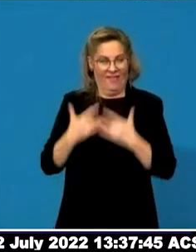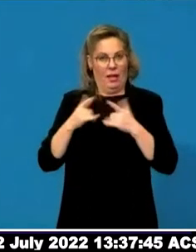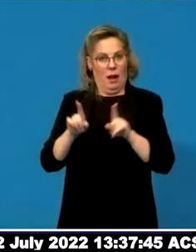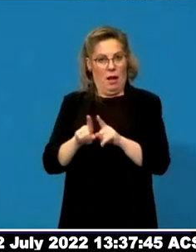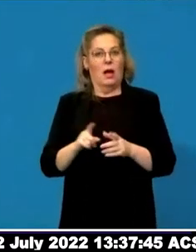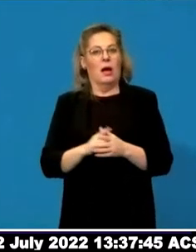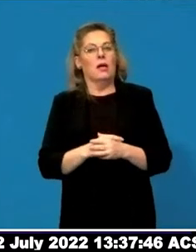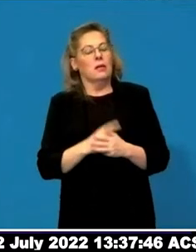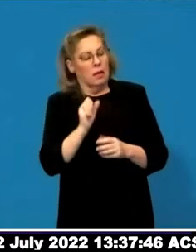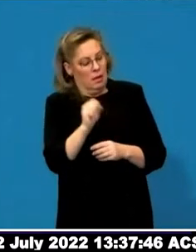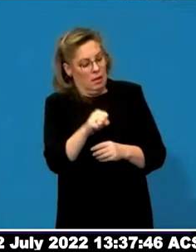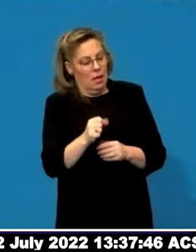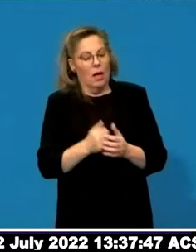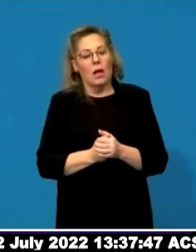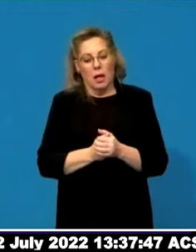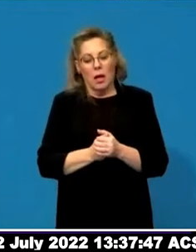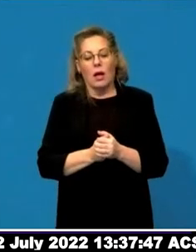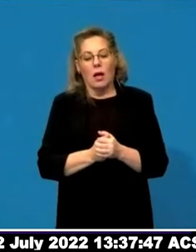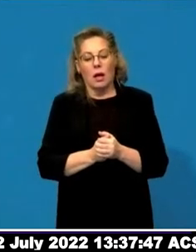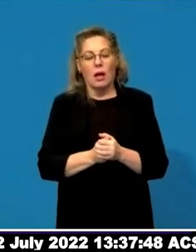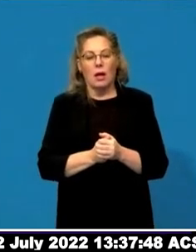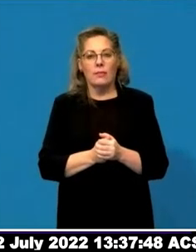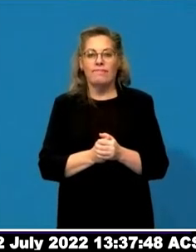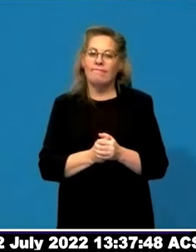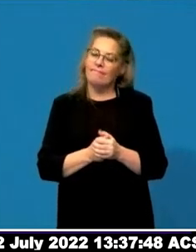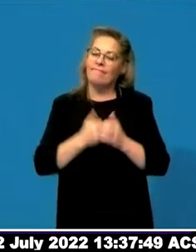Well, we have a lot of issues at NPY Women's Council,